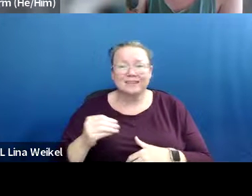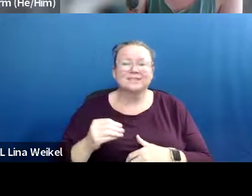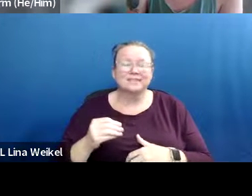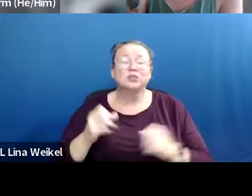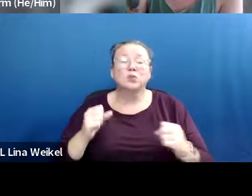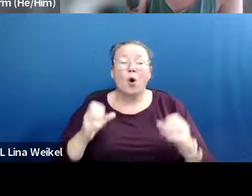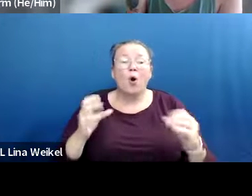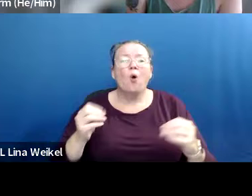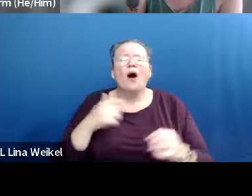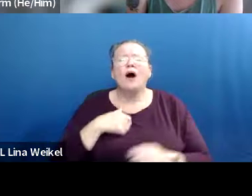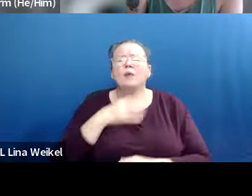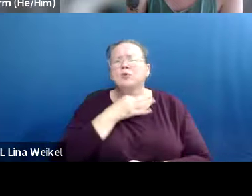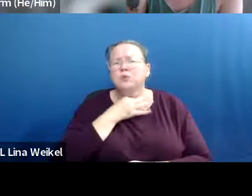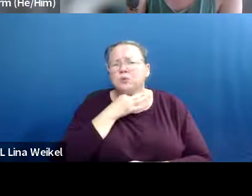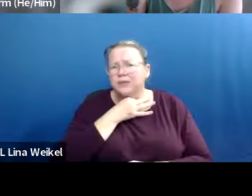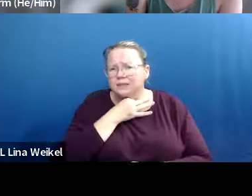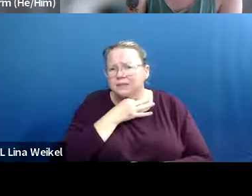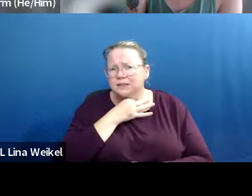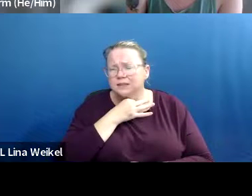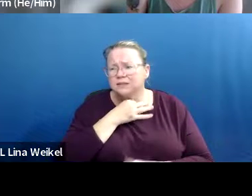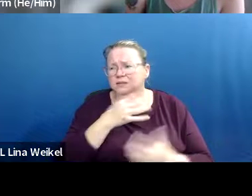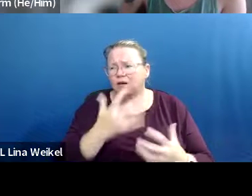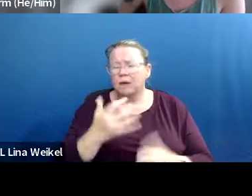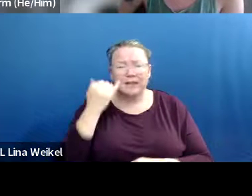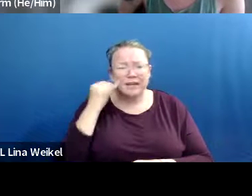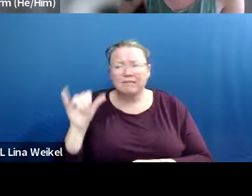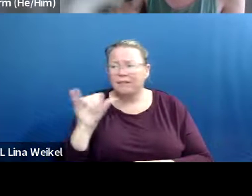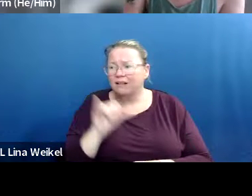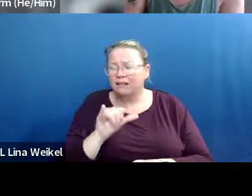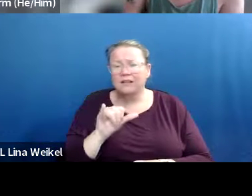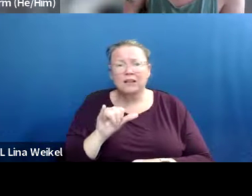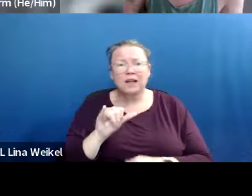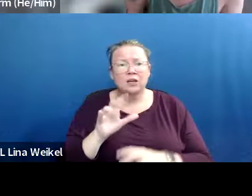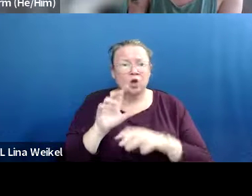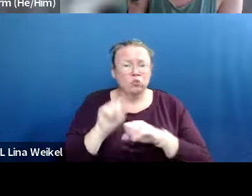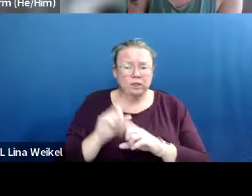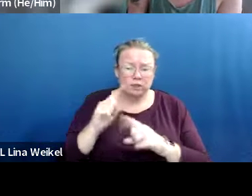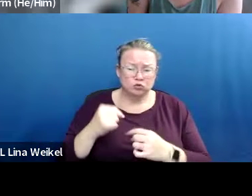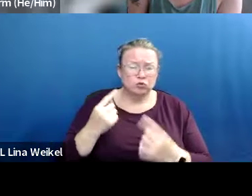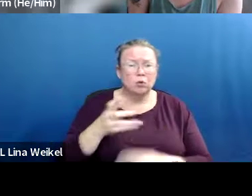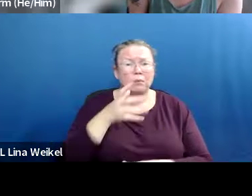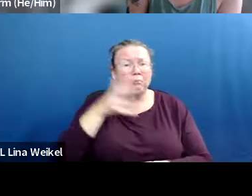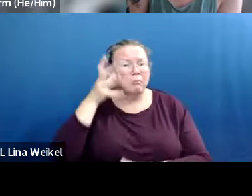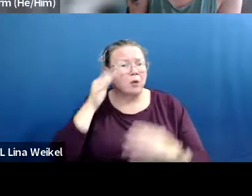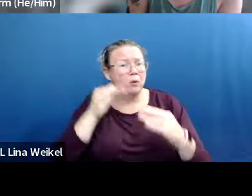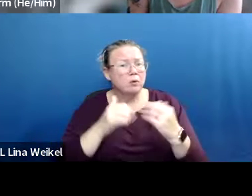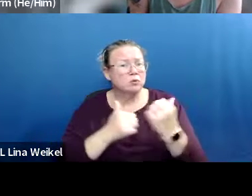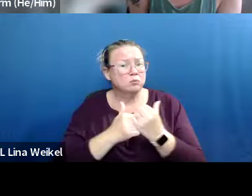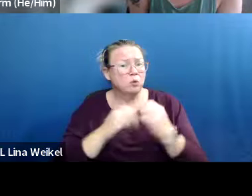Harm (He/Him): I'm wondering, if, like a traditional parent peer support group doesn't work.